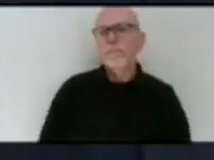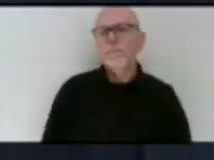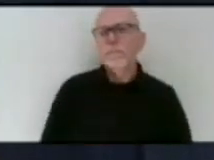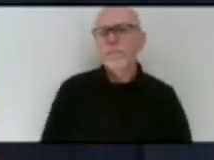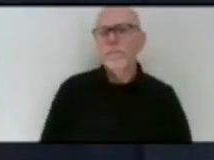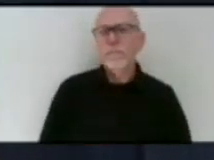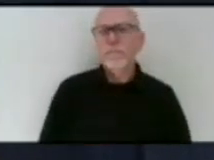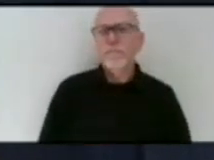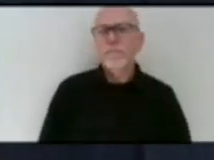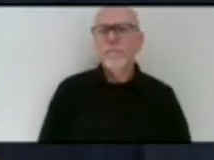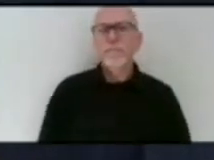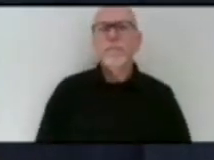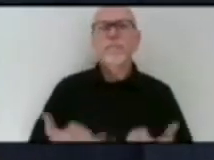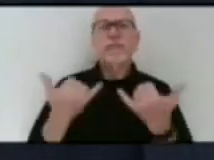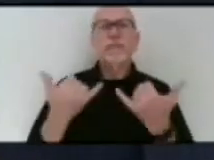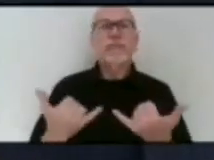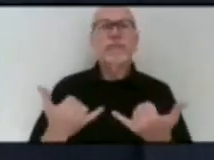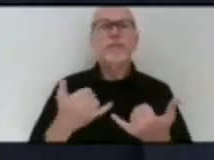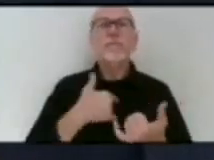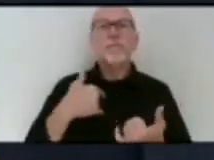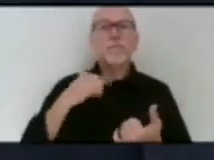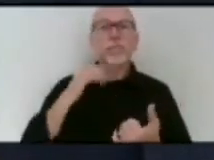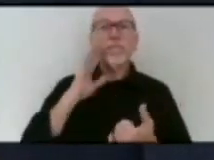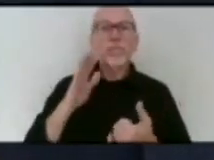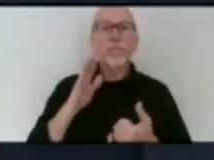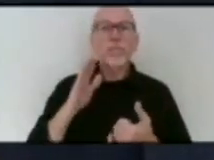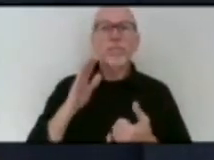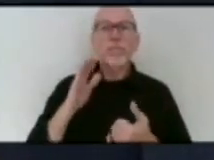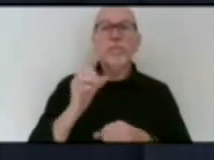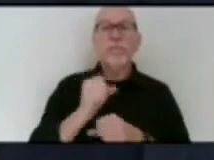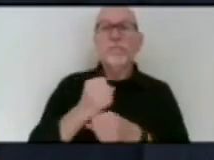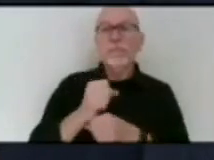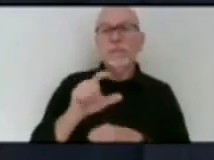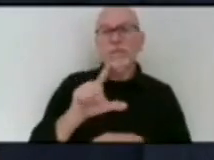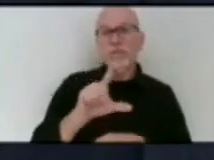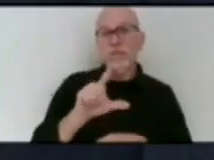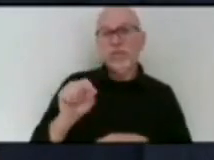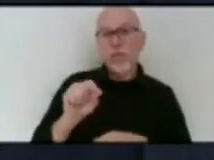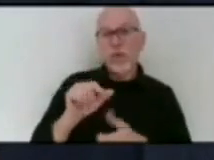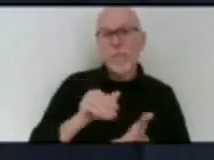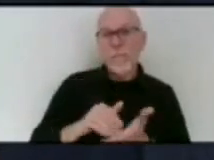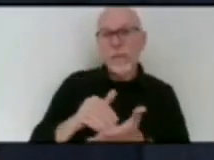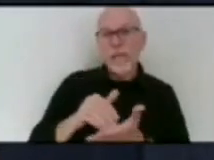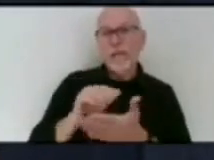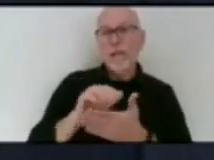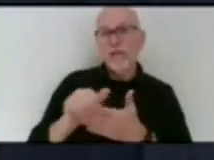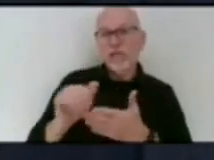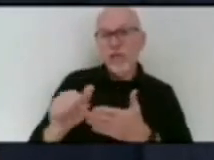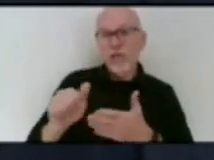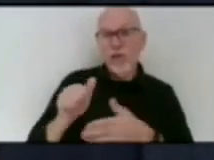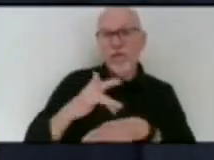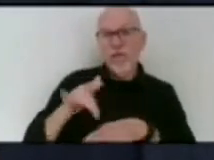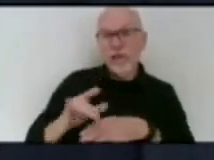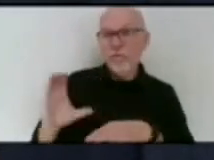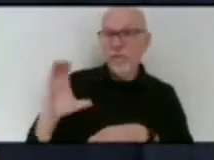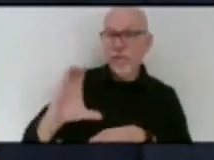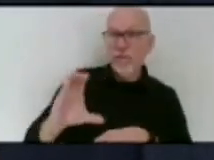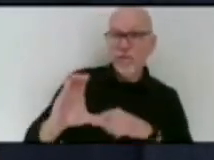We will now make $20 million available to local governments to support thes